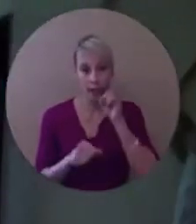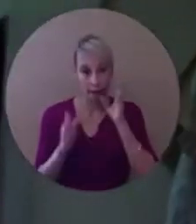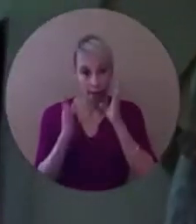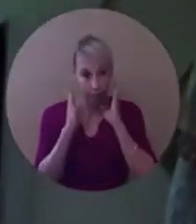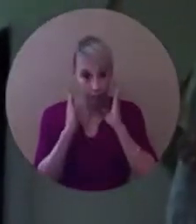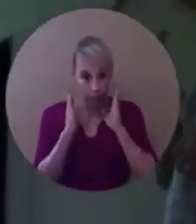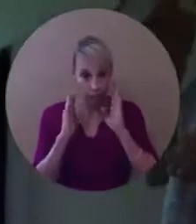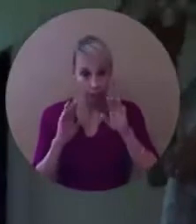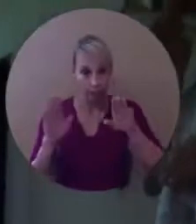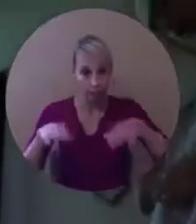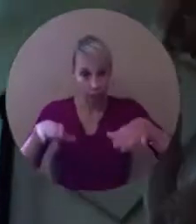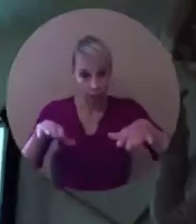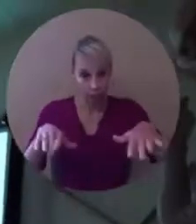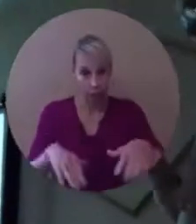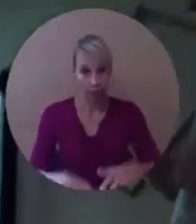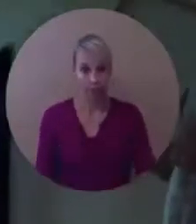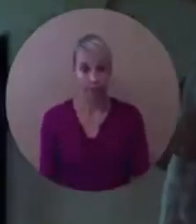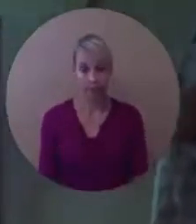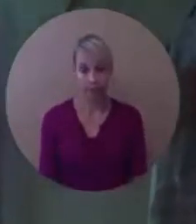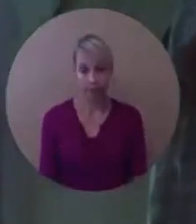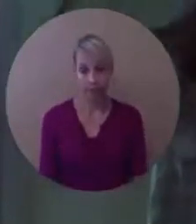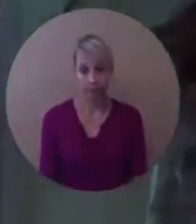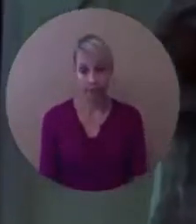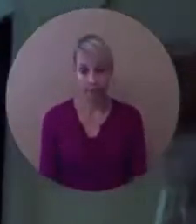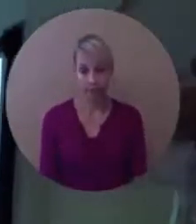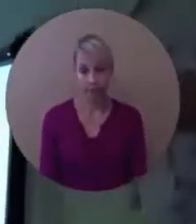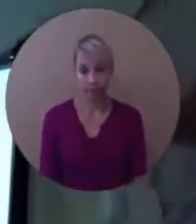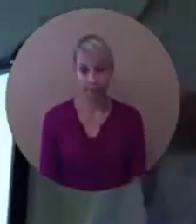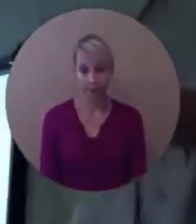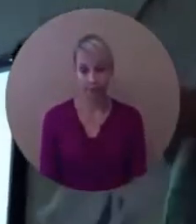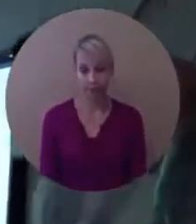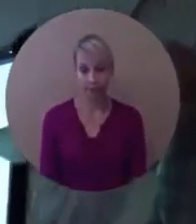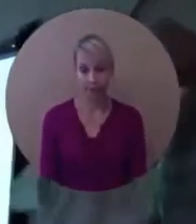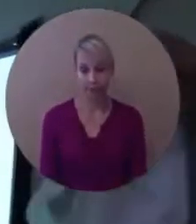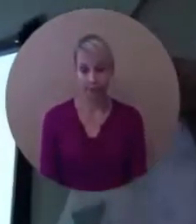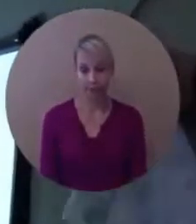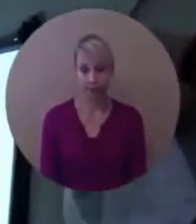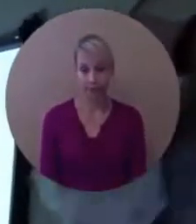So the teacher is using attention getting techniques appropriate for deaf kids.